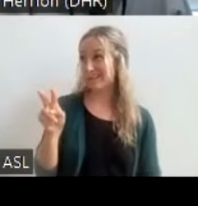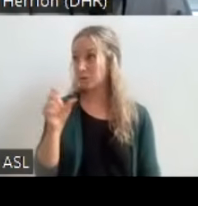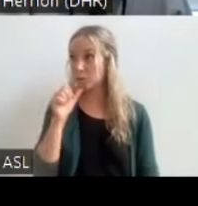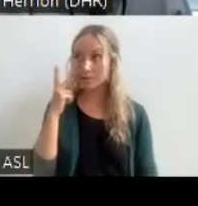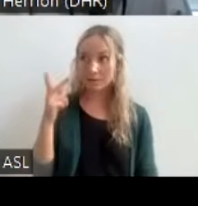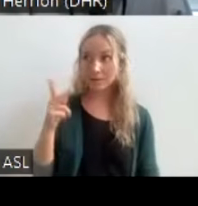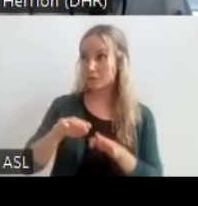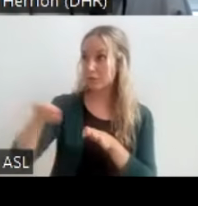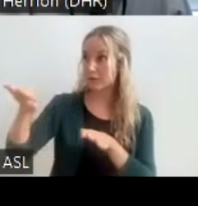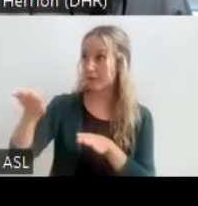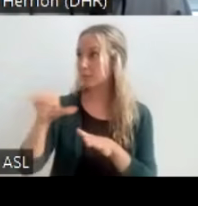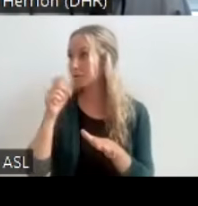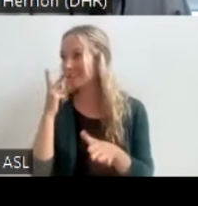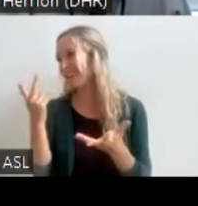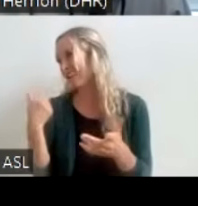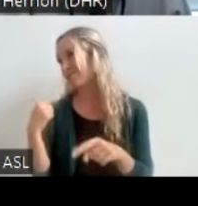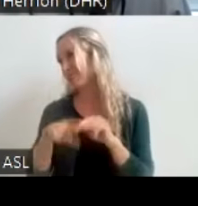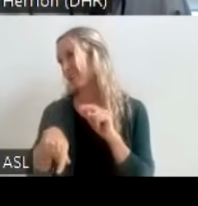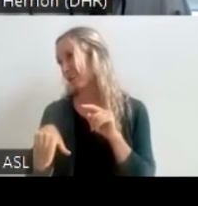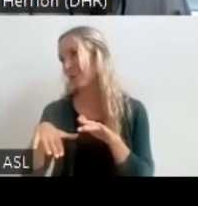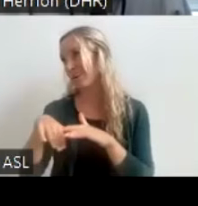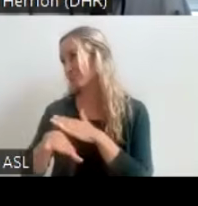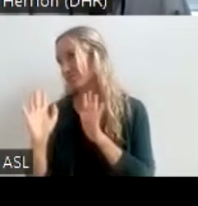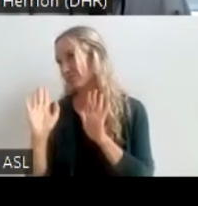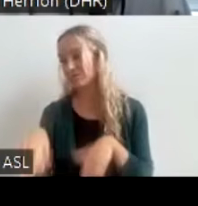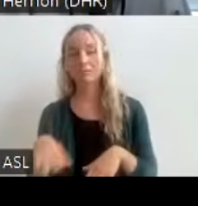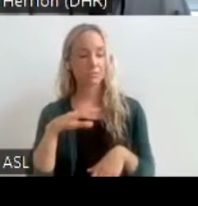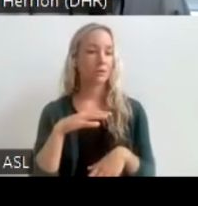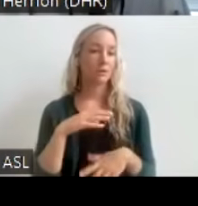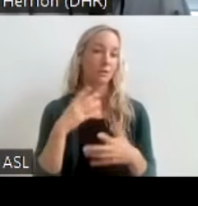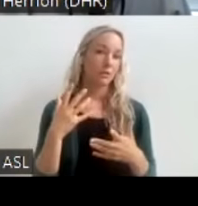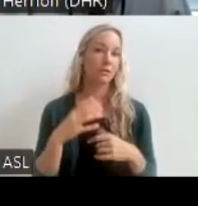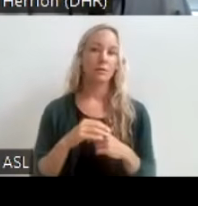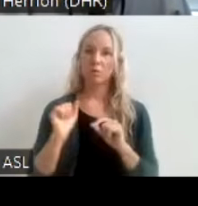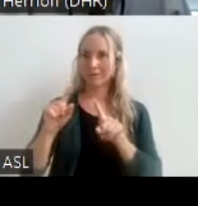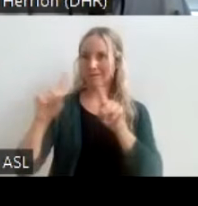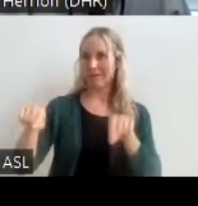also included those short one steps that could be made readily accessible and we would reach out, we worked